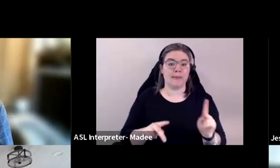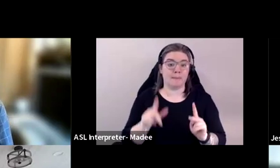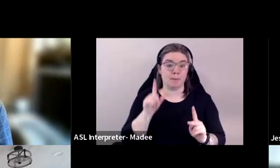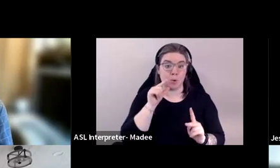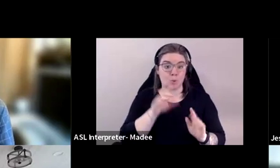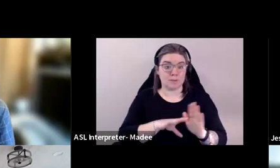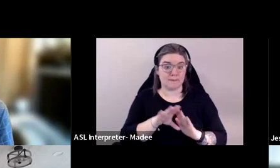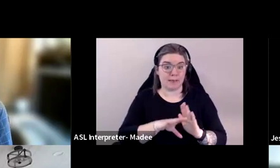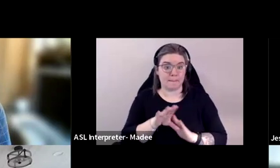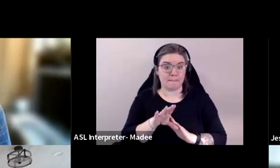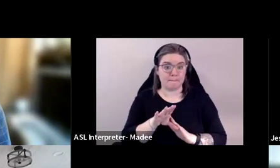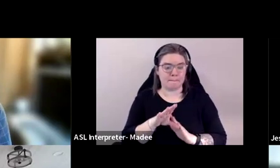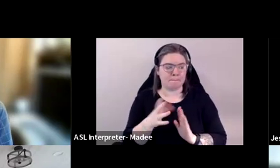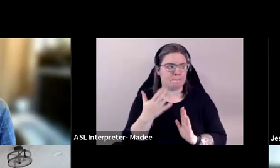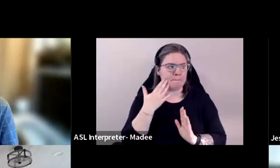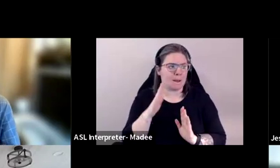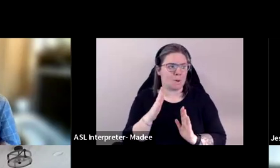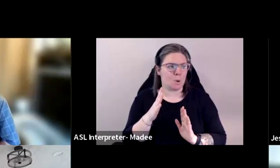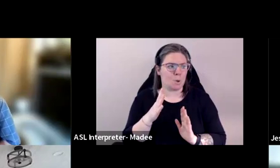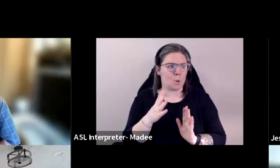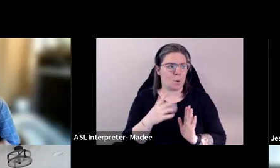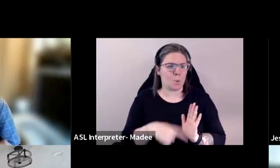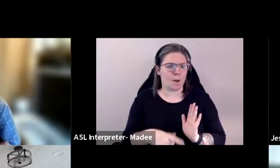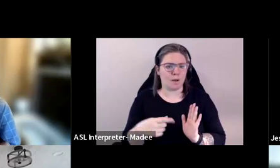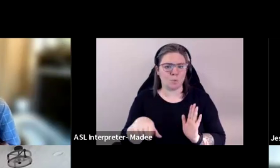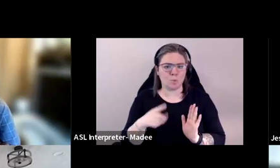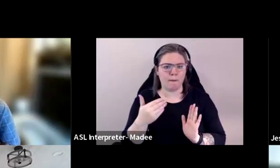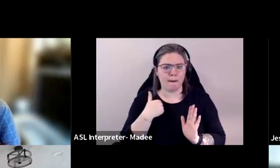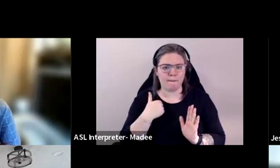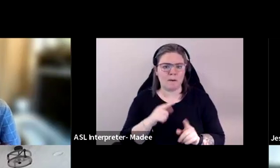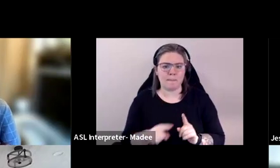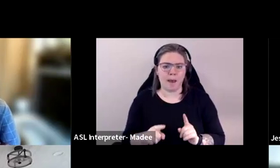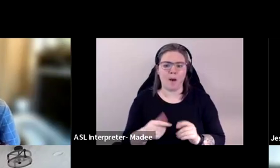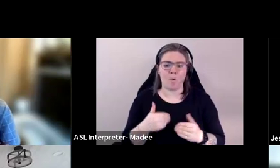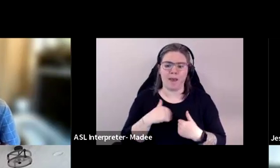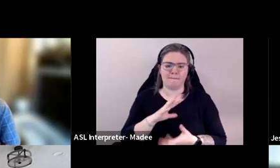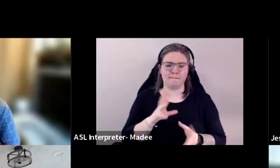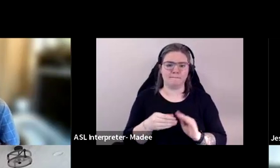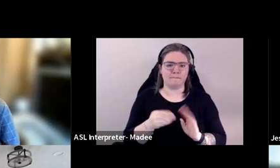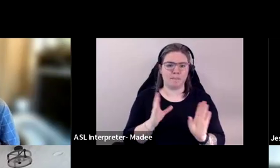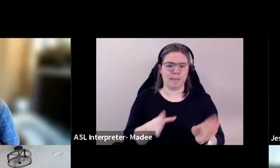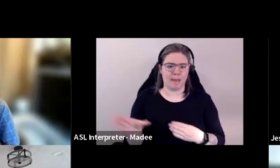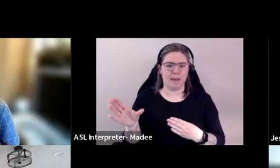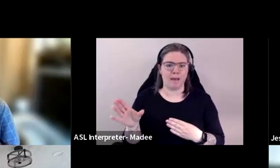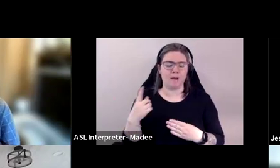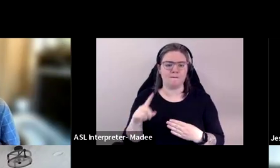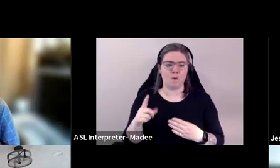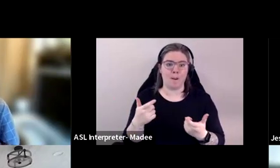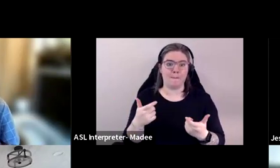I don't know what you guys have. But we have a comprehensive plan for at least all of our big jurisdictions